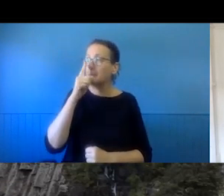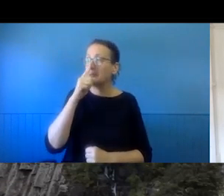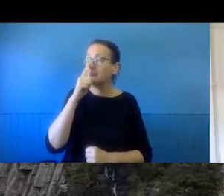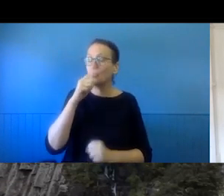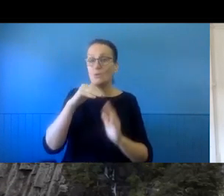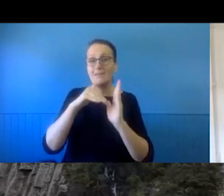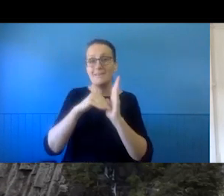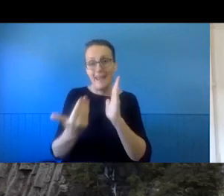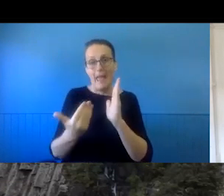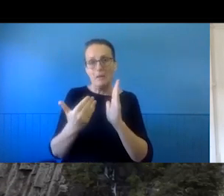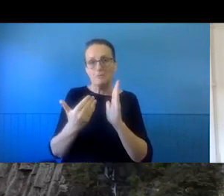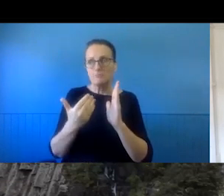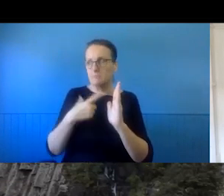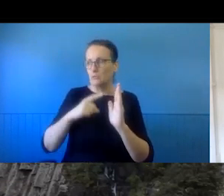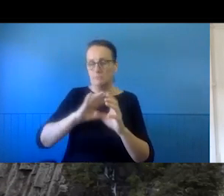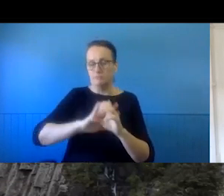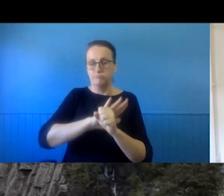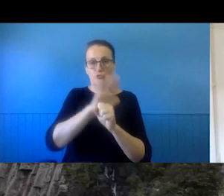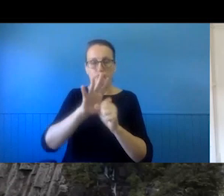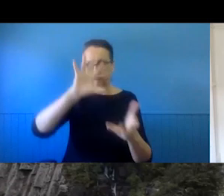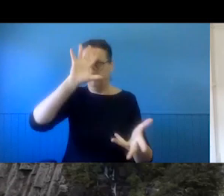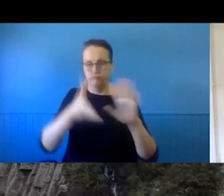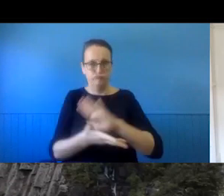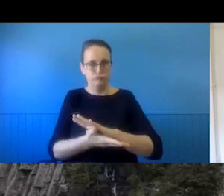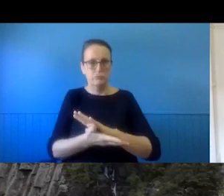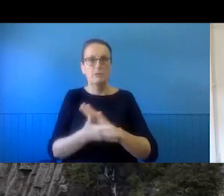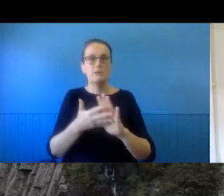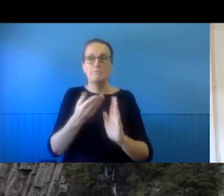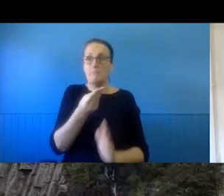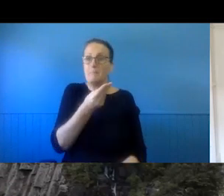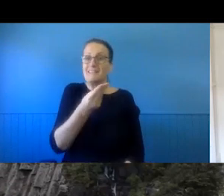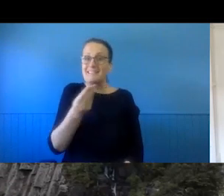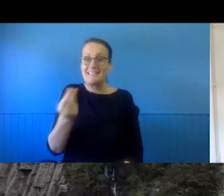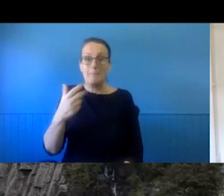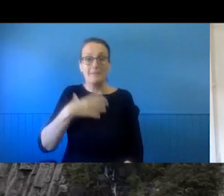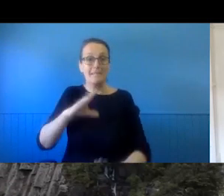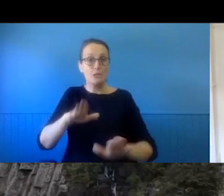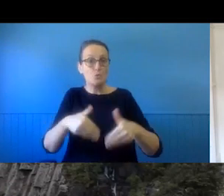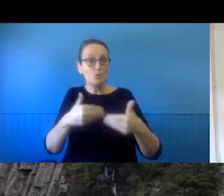dizzying time will be asked to provide stabilisation when we're